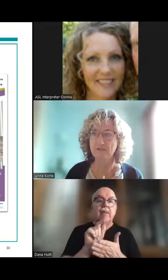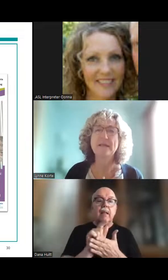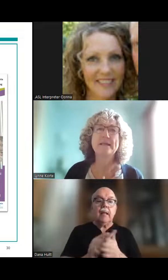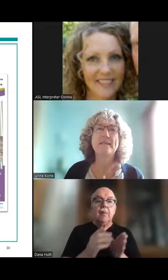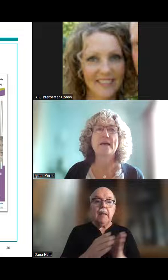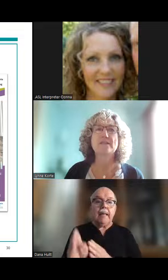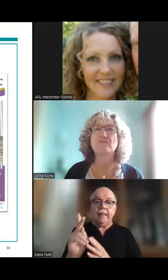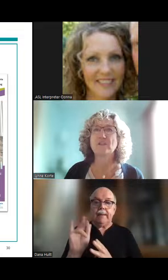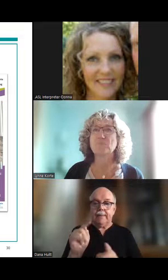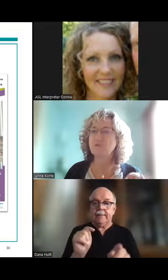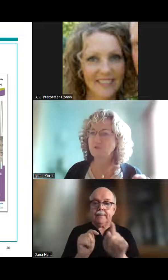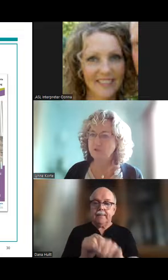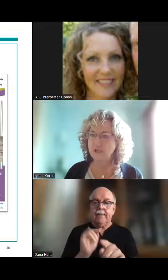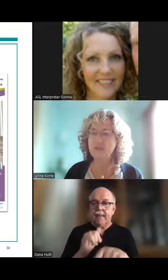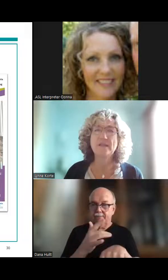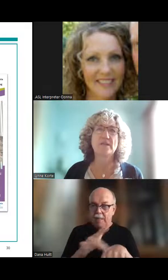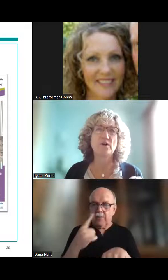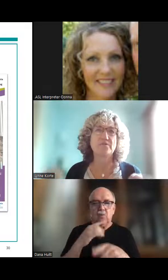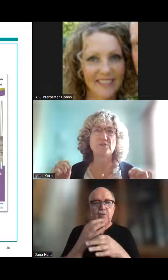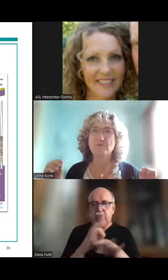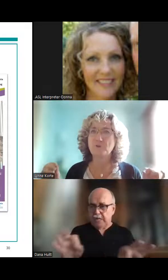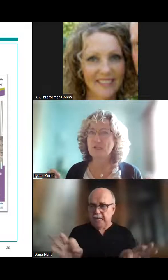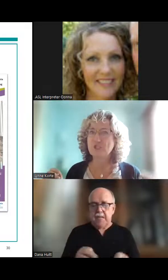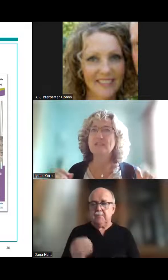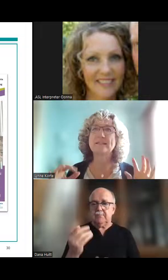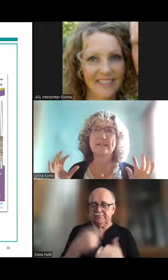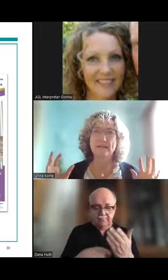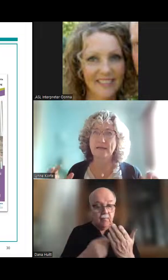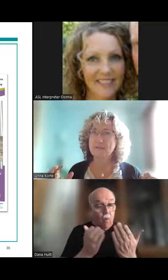in time, you are also need to live in Washington state when